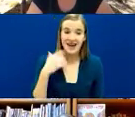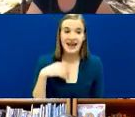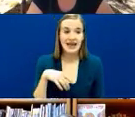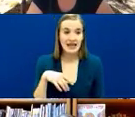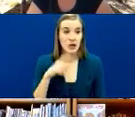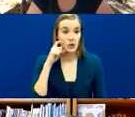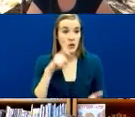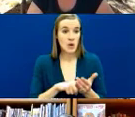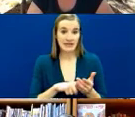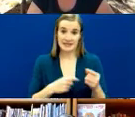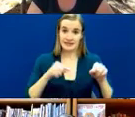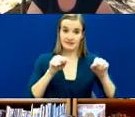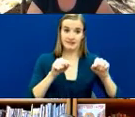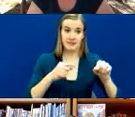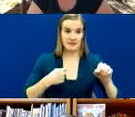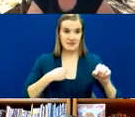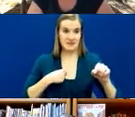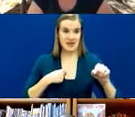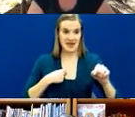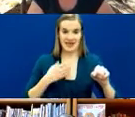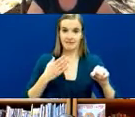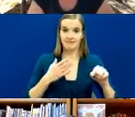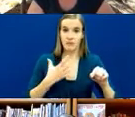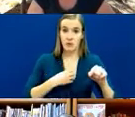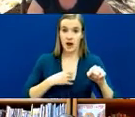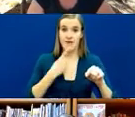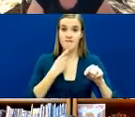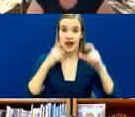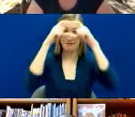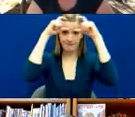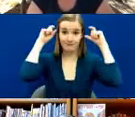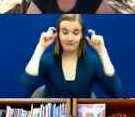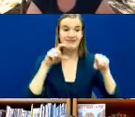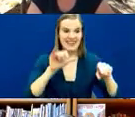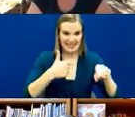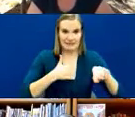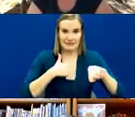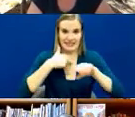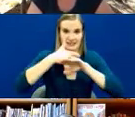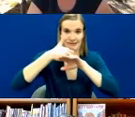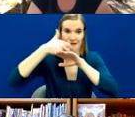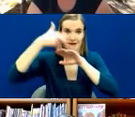me in this photo, but you can also see all the people down below um, cheering